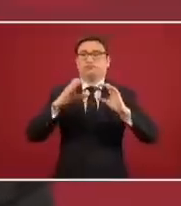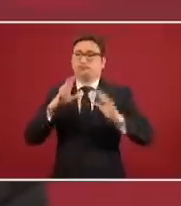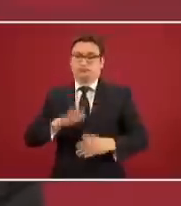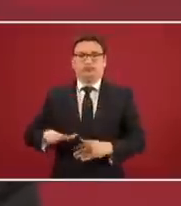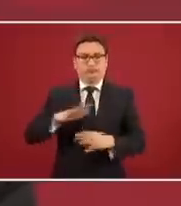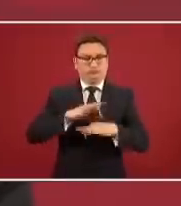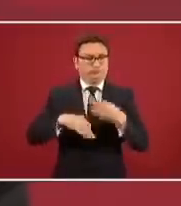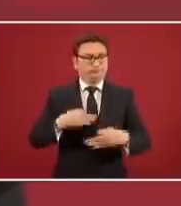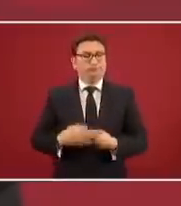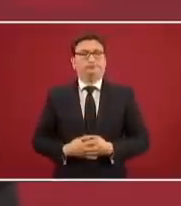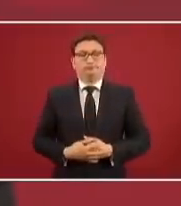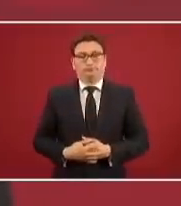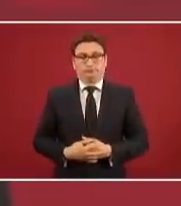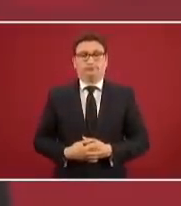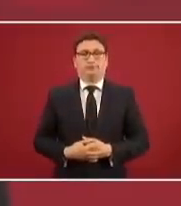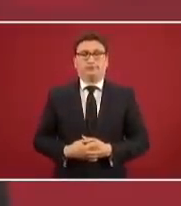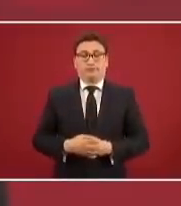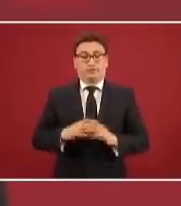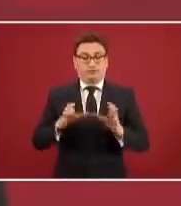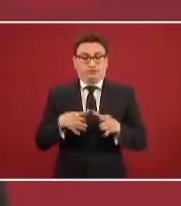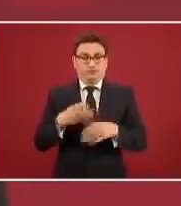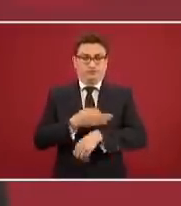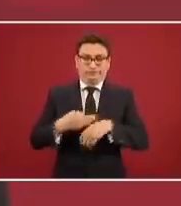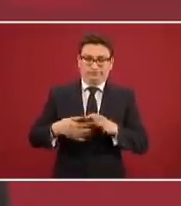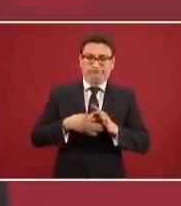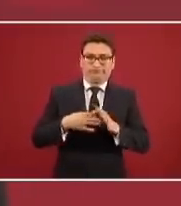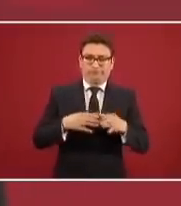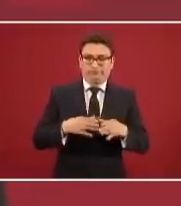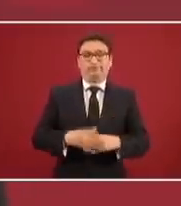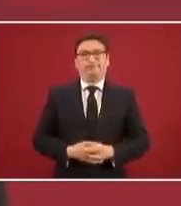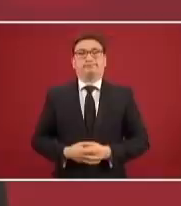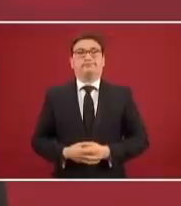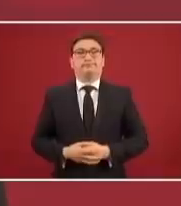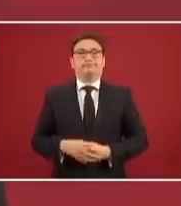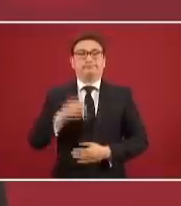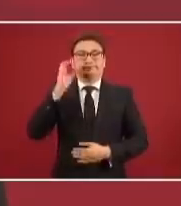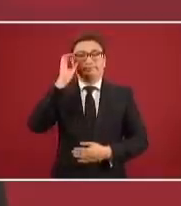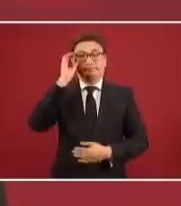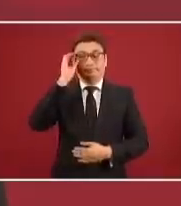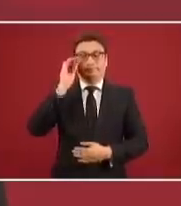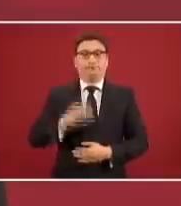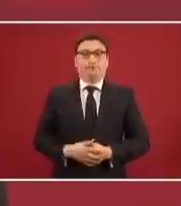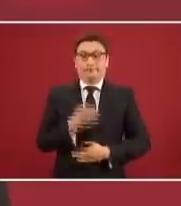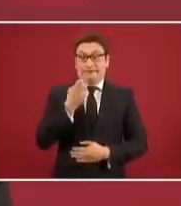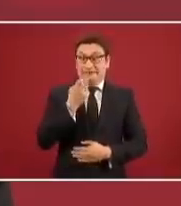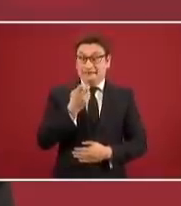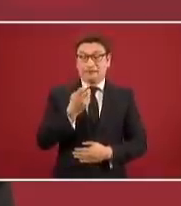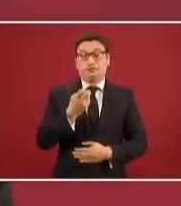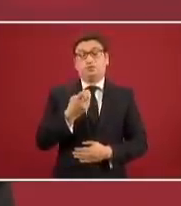his speech is slow and very slow with great silences although leadership can be